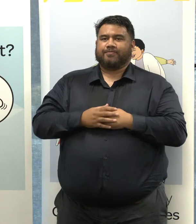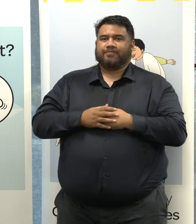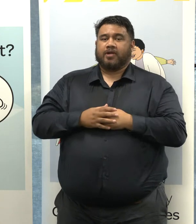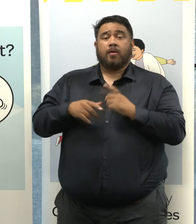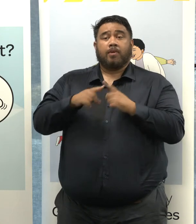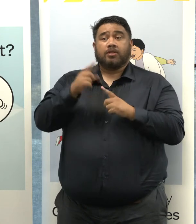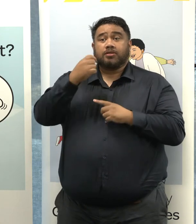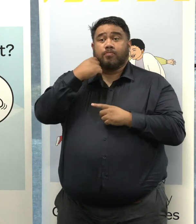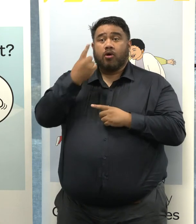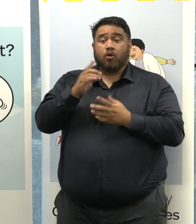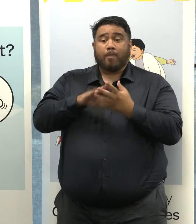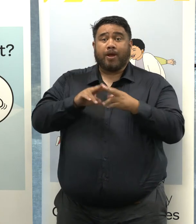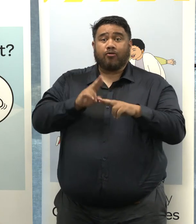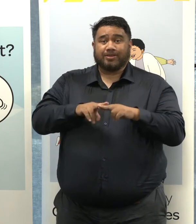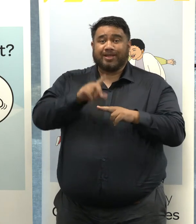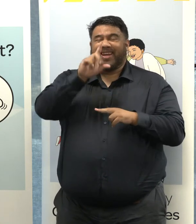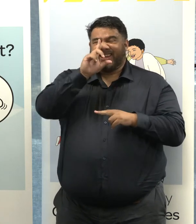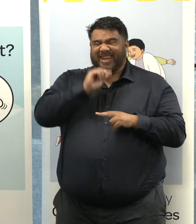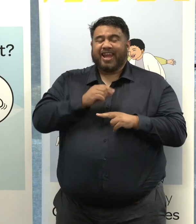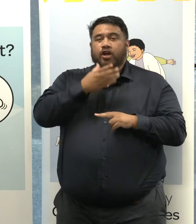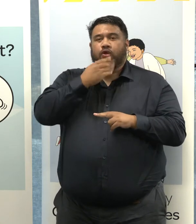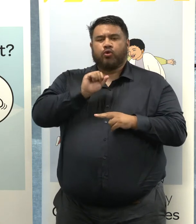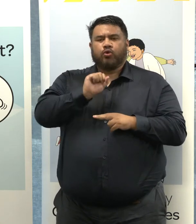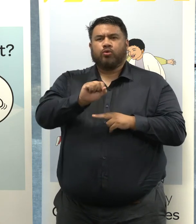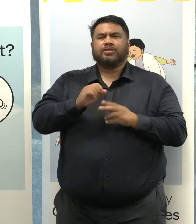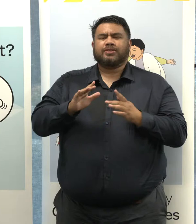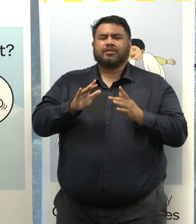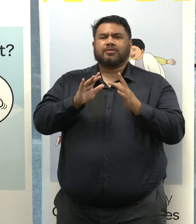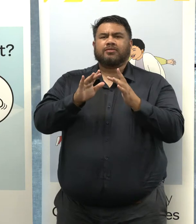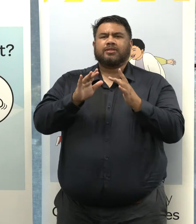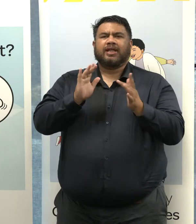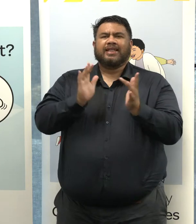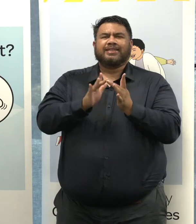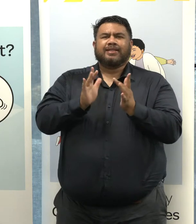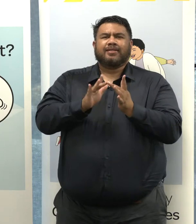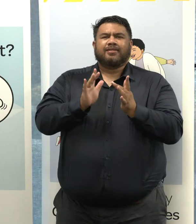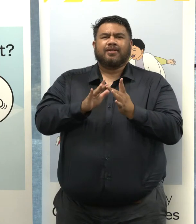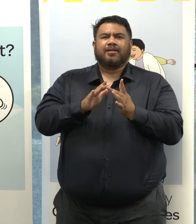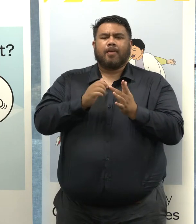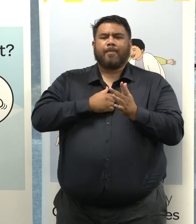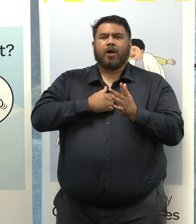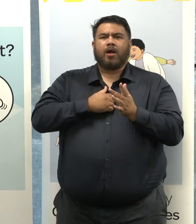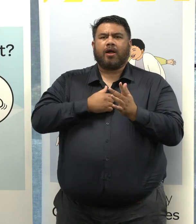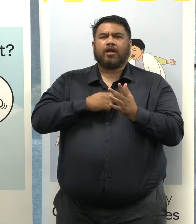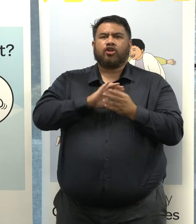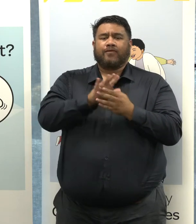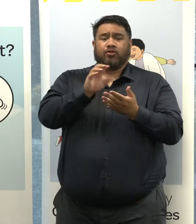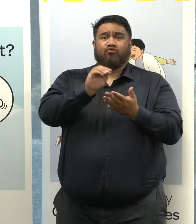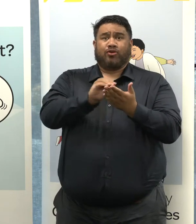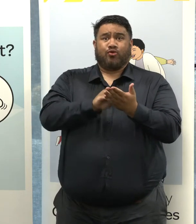system, so that is